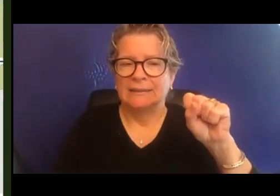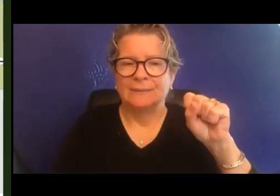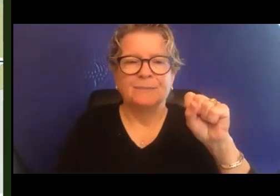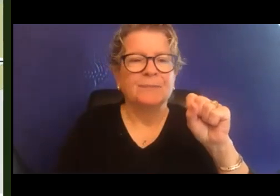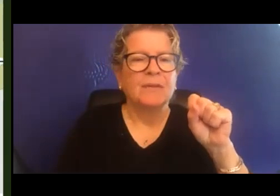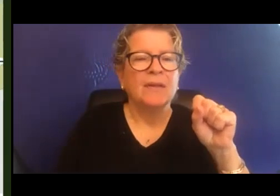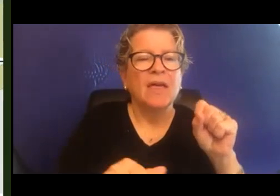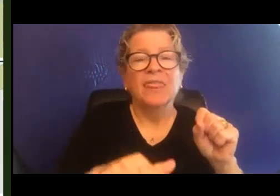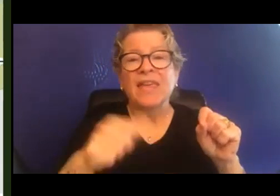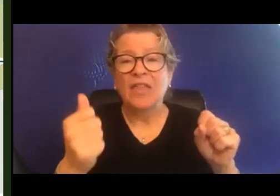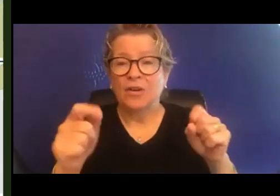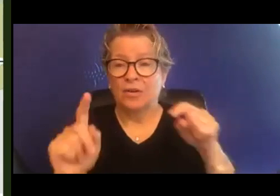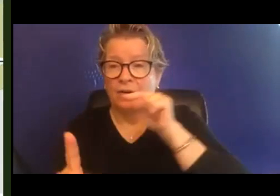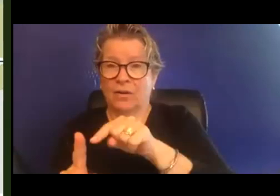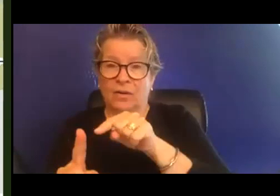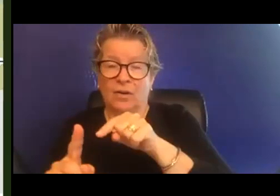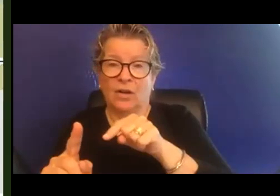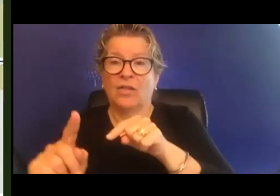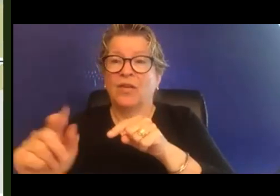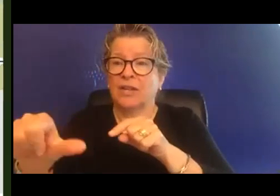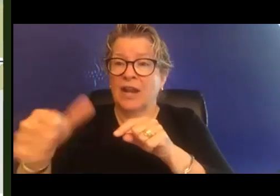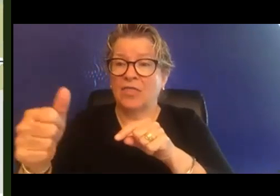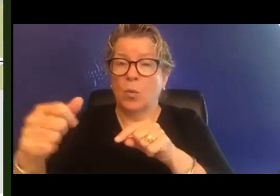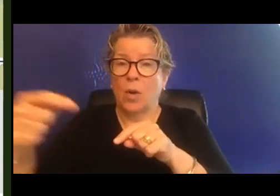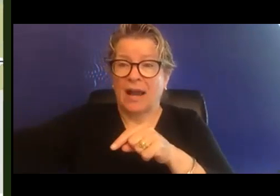down where my pointer is now, to this location here, will be